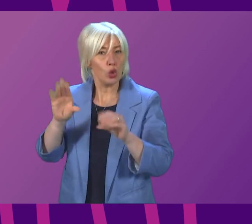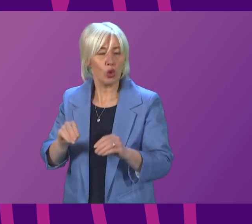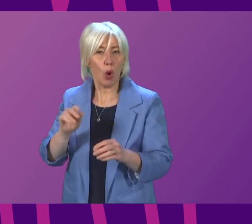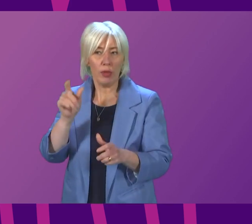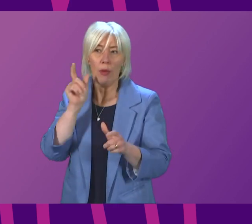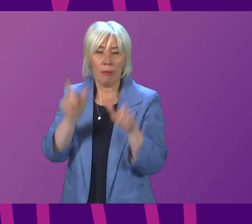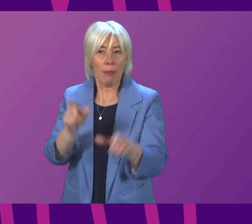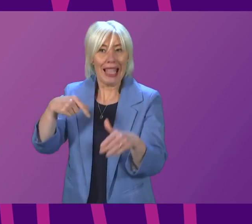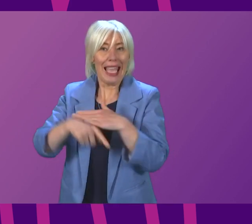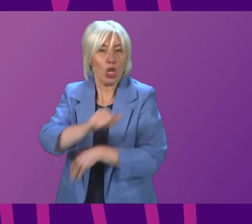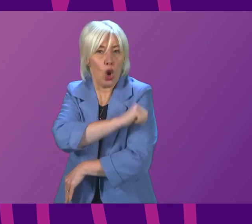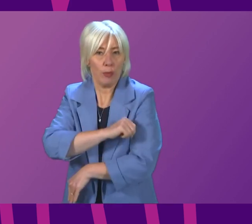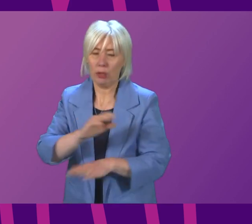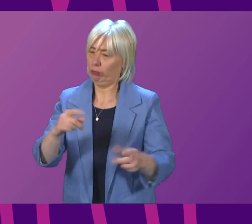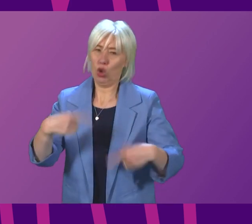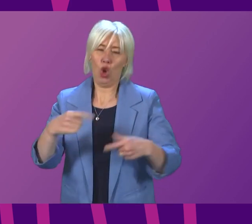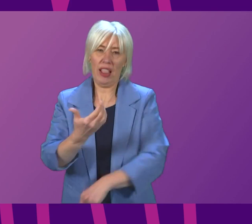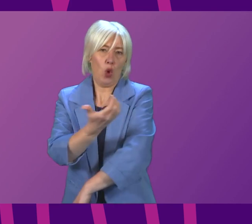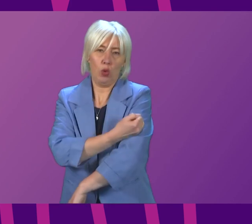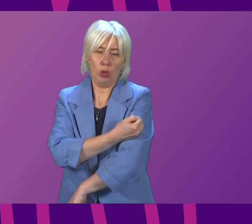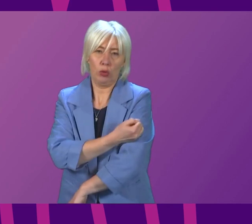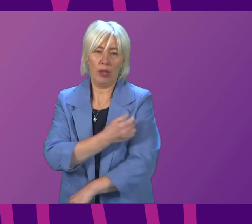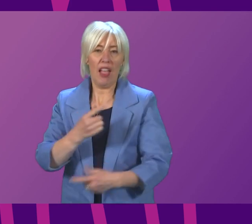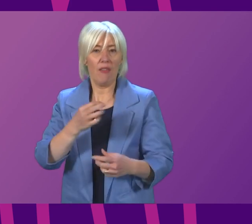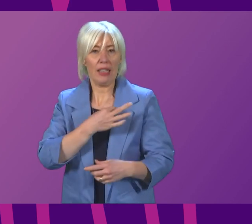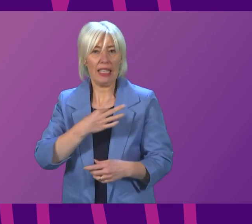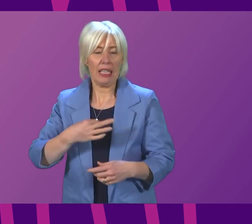getting a vaccination if their clinician thinks that they should have it.